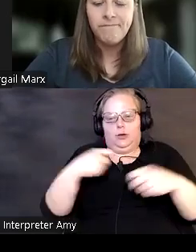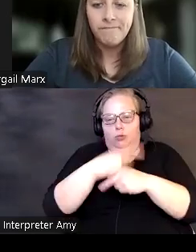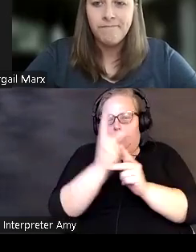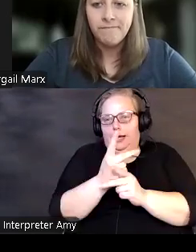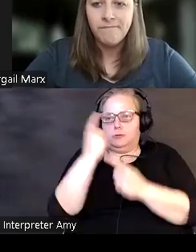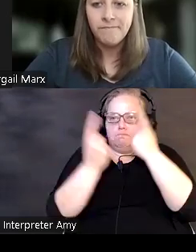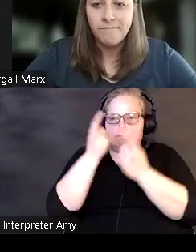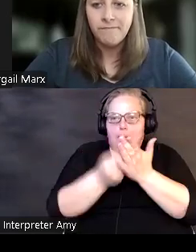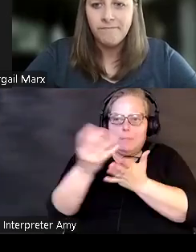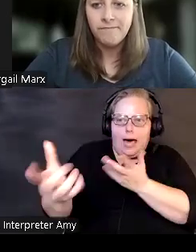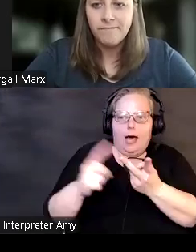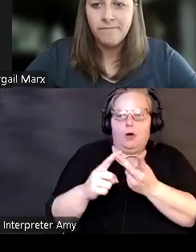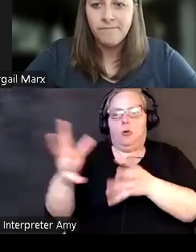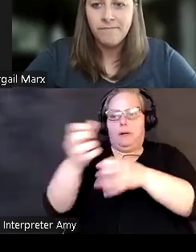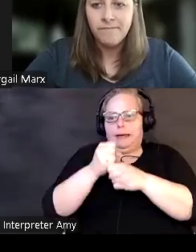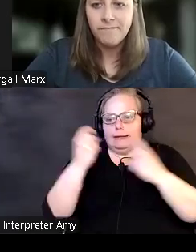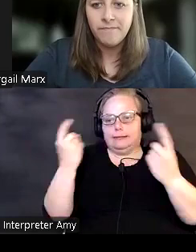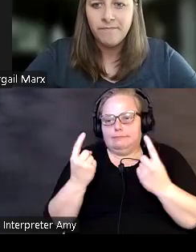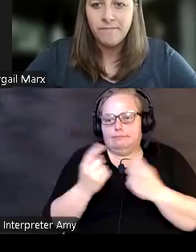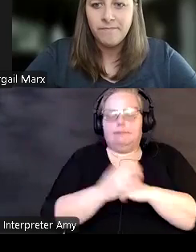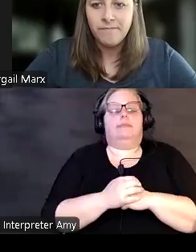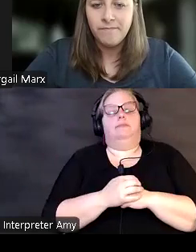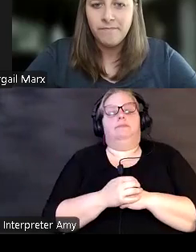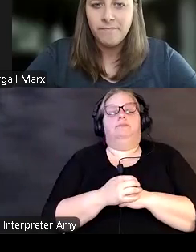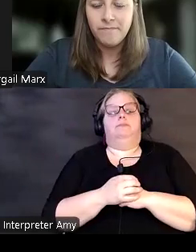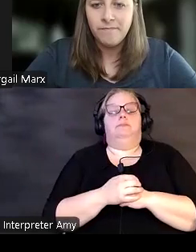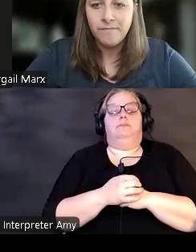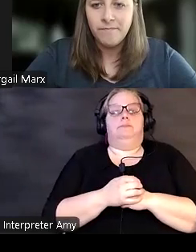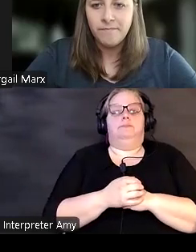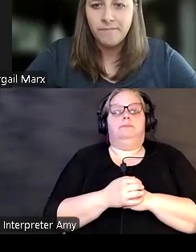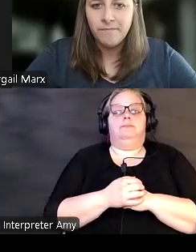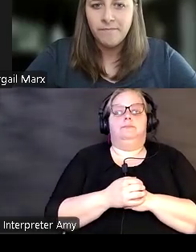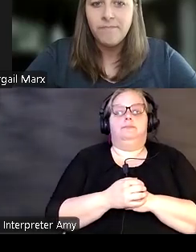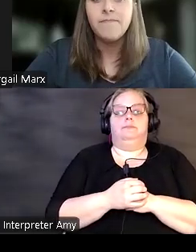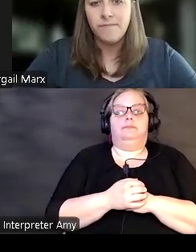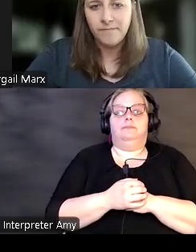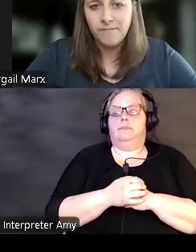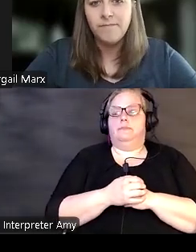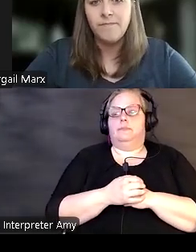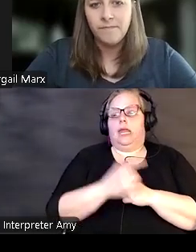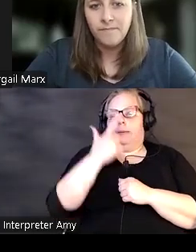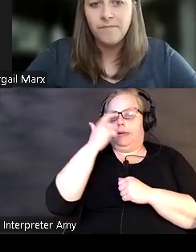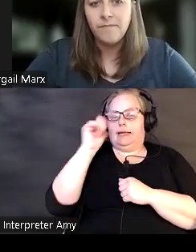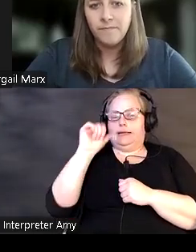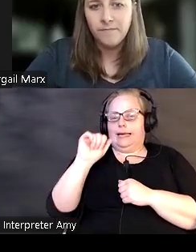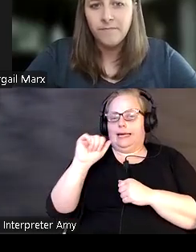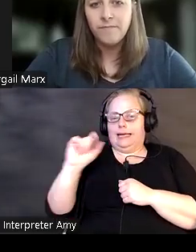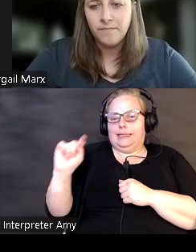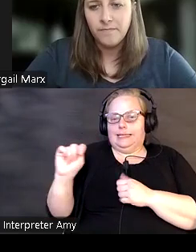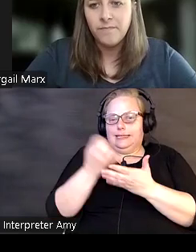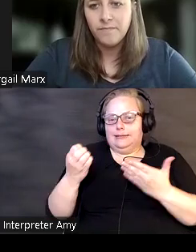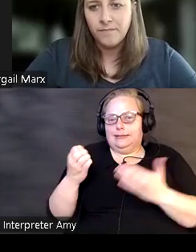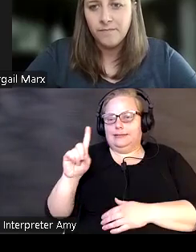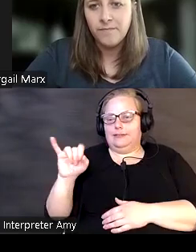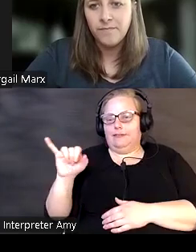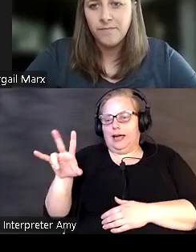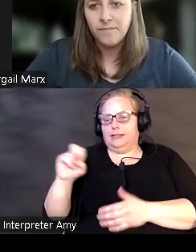or get, just because it's an assistive technology device, you don't throw out all the best practices